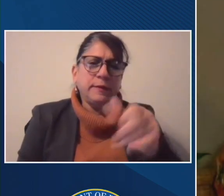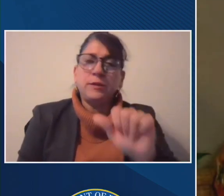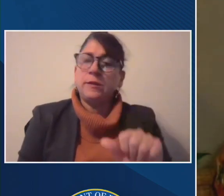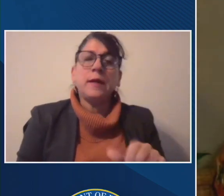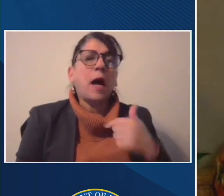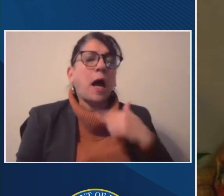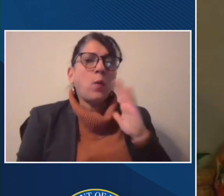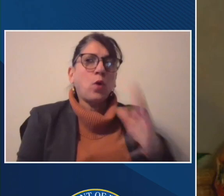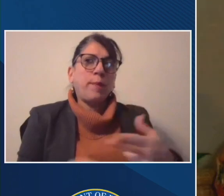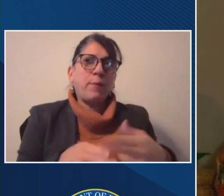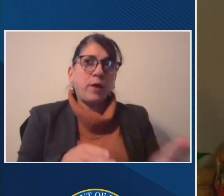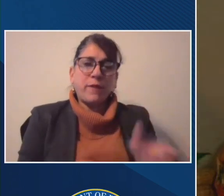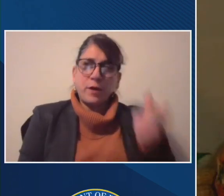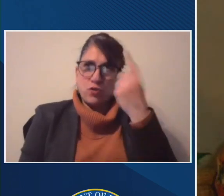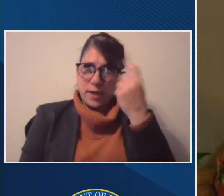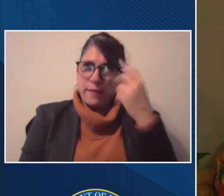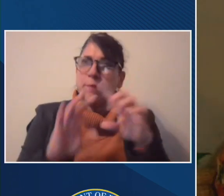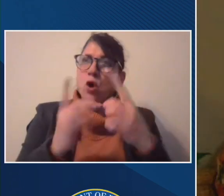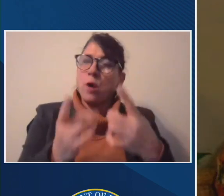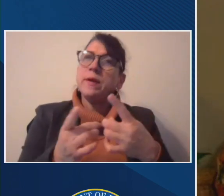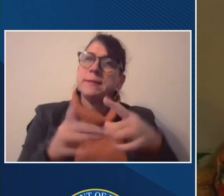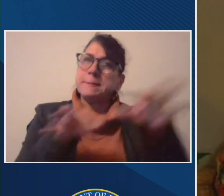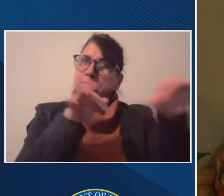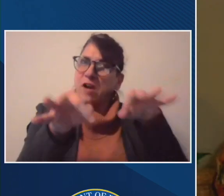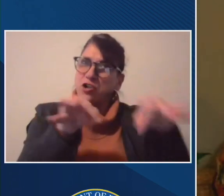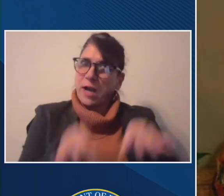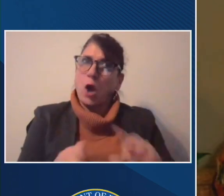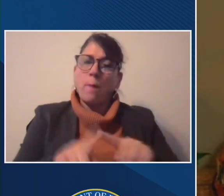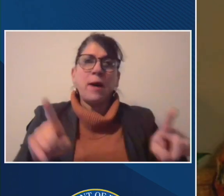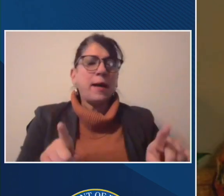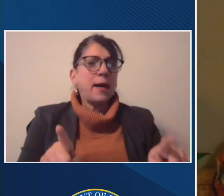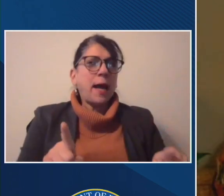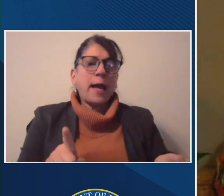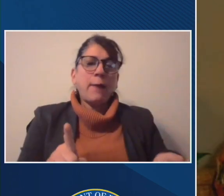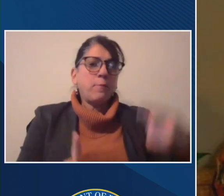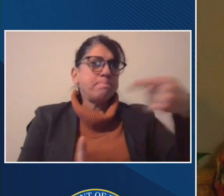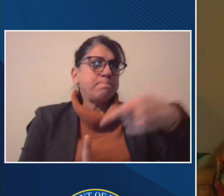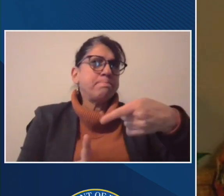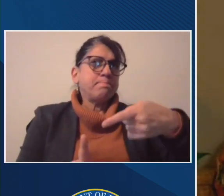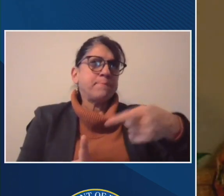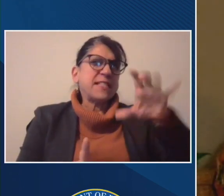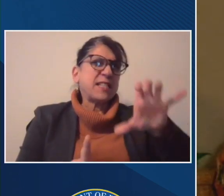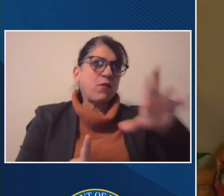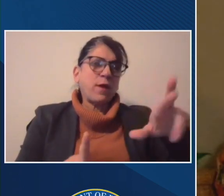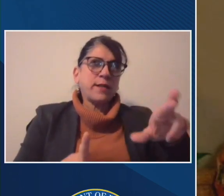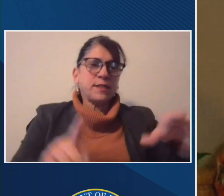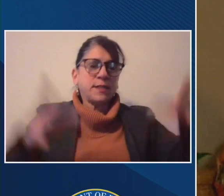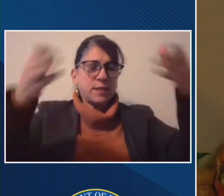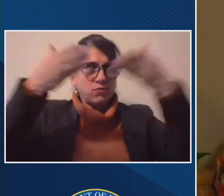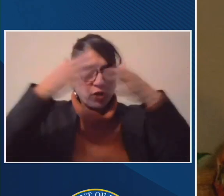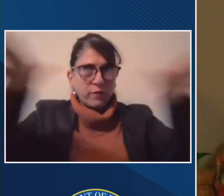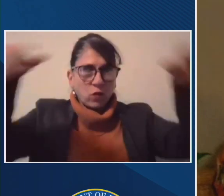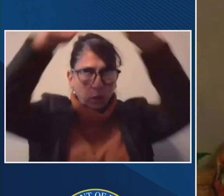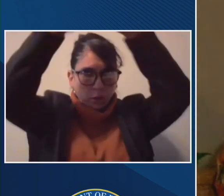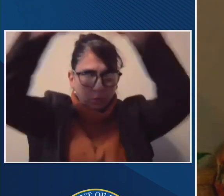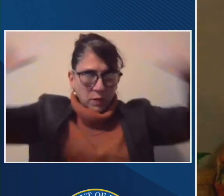rationale. But I would point out that civil rights is an overarching societal challenge for all